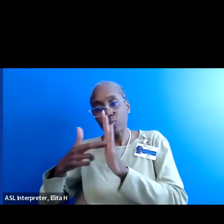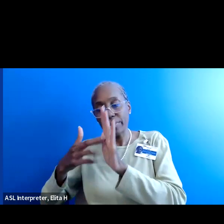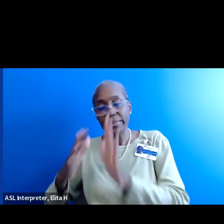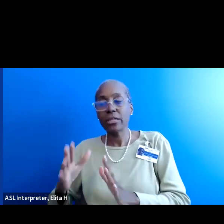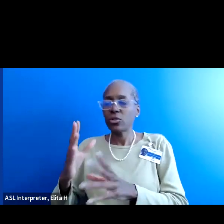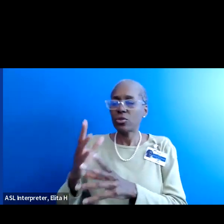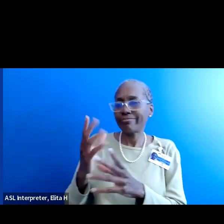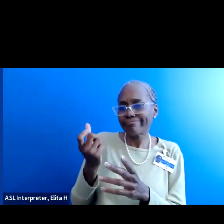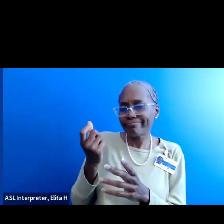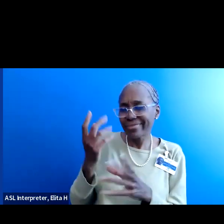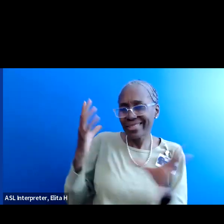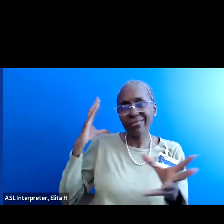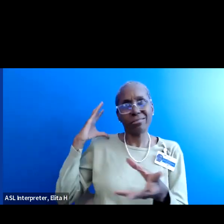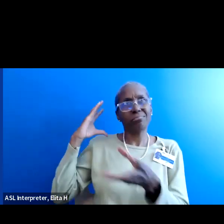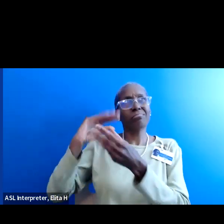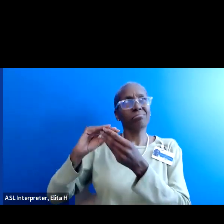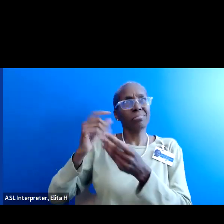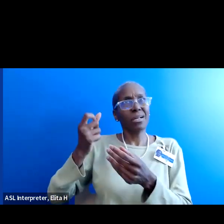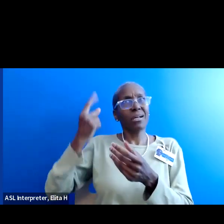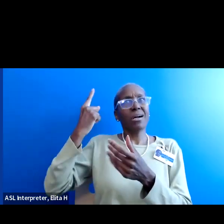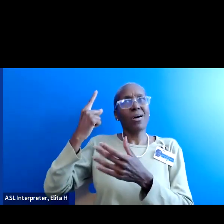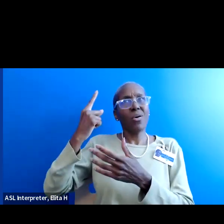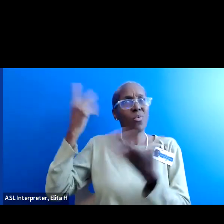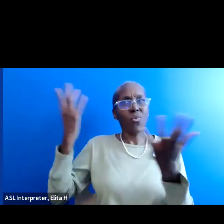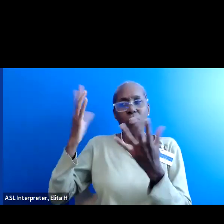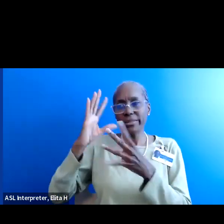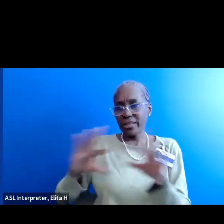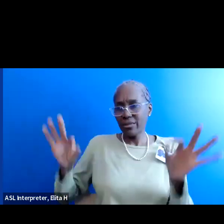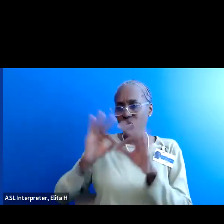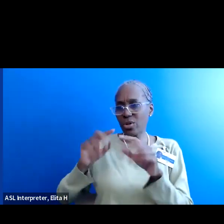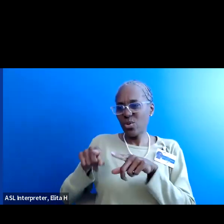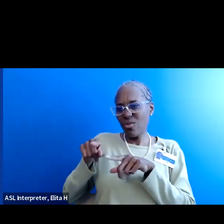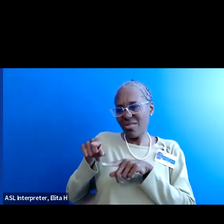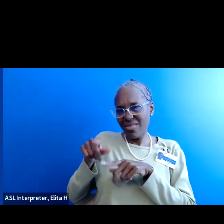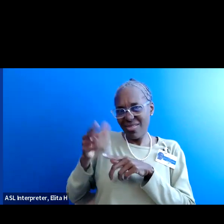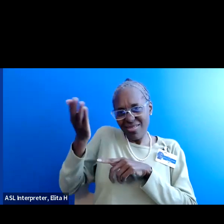comprehensive understanding of what's important to them and their daily life and how they can meet their needs.